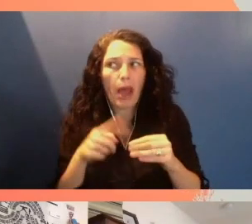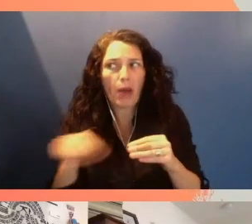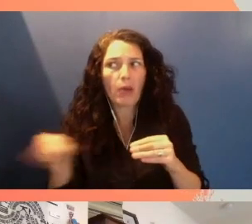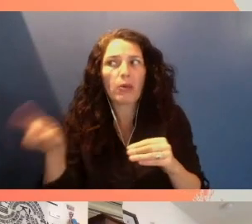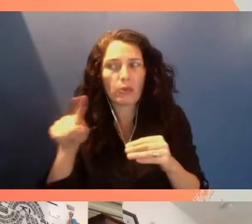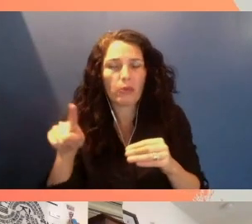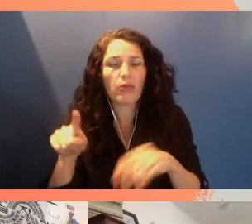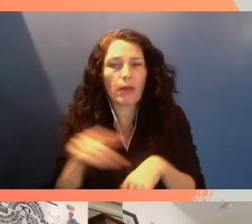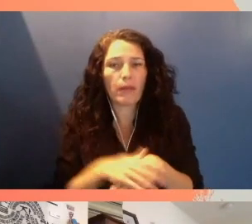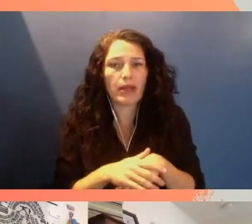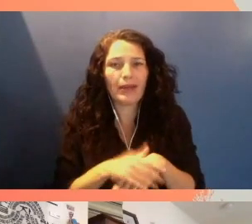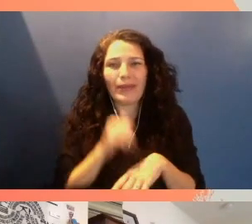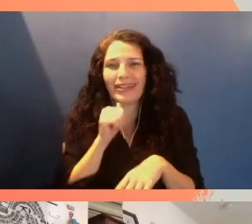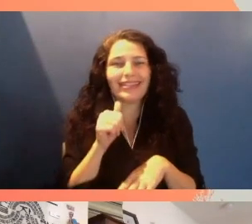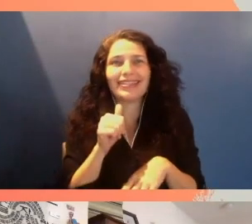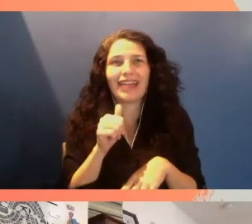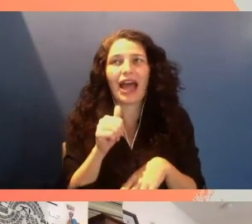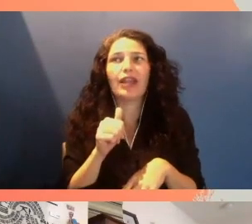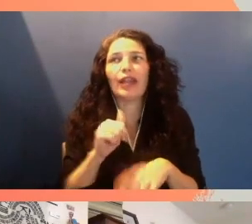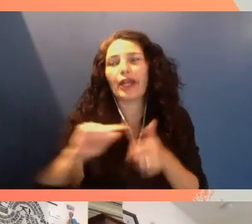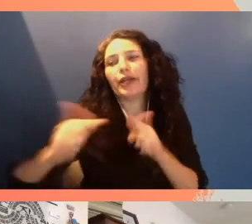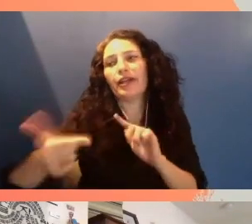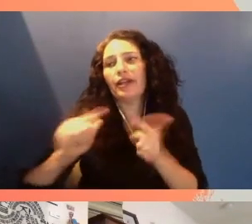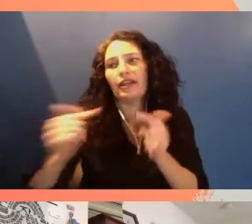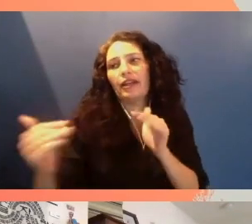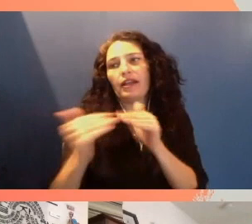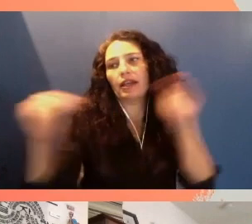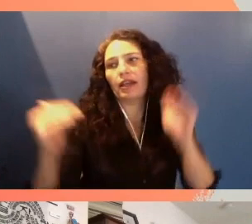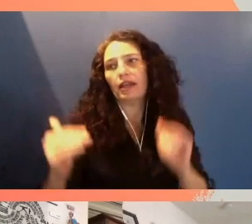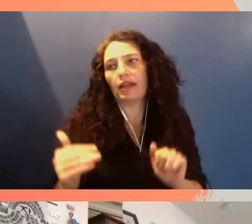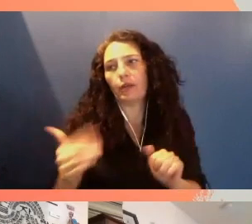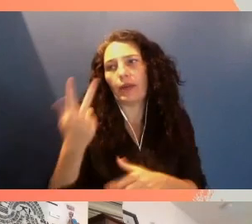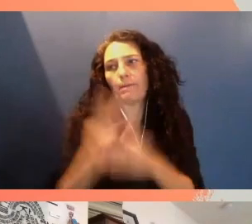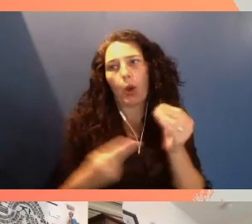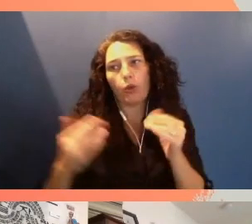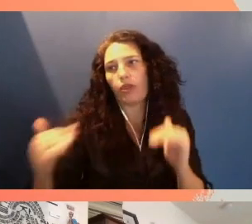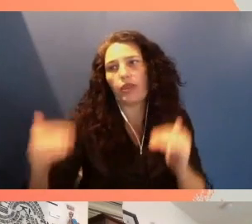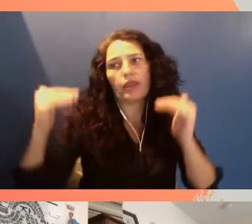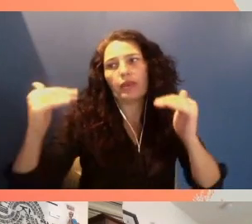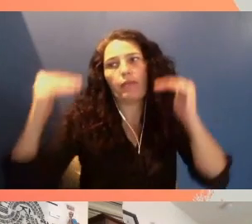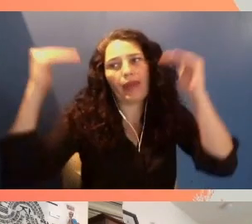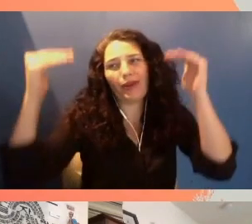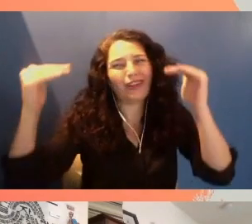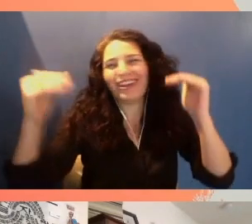I scratch your back, you scratch my back. And we both do better kind of paradigm.